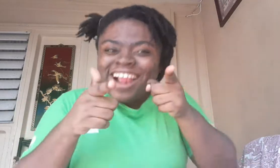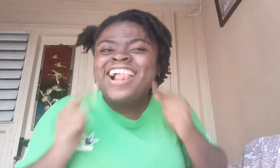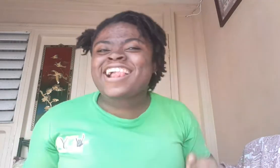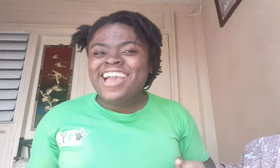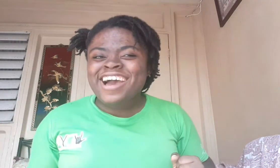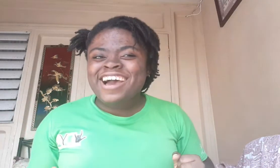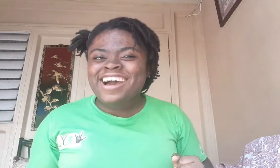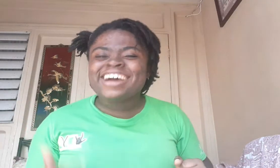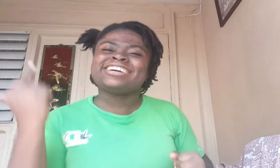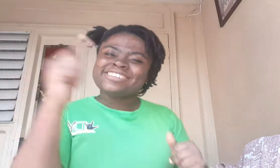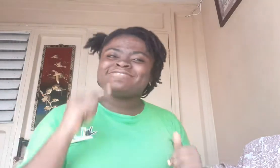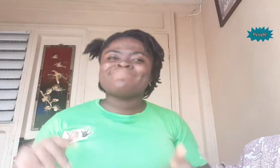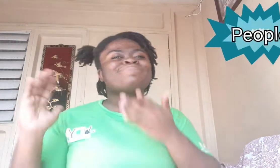Yay! Come on! :D